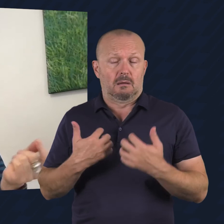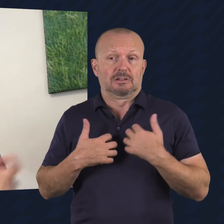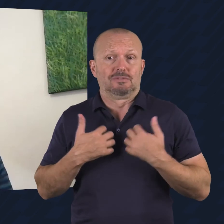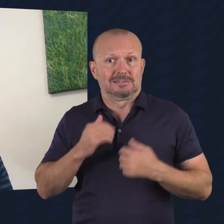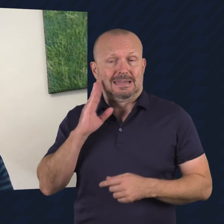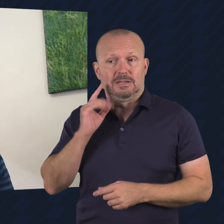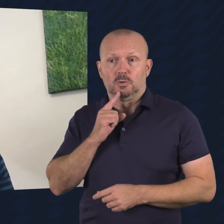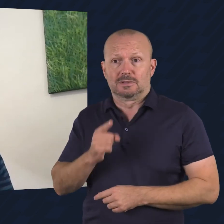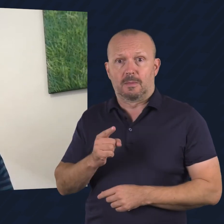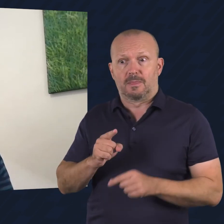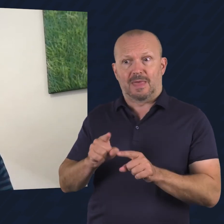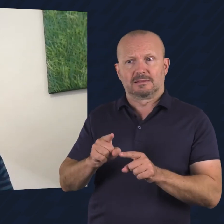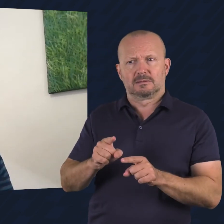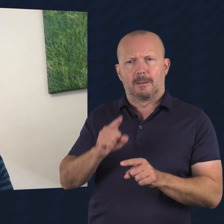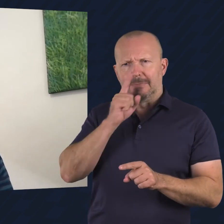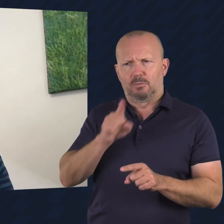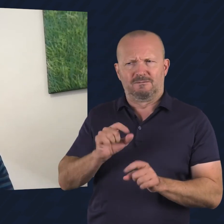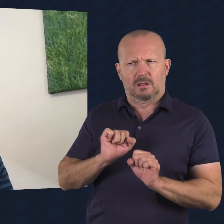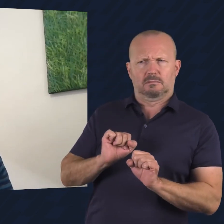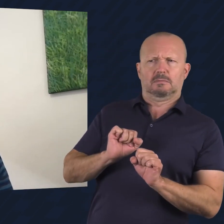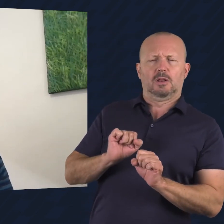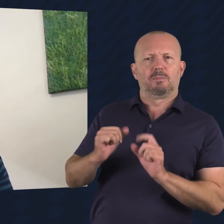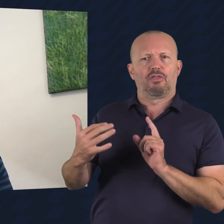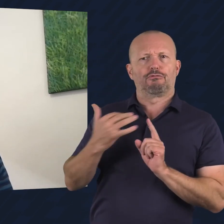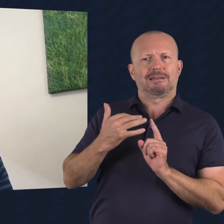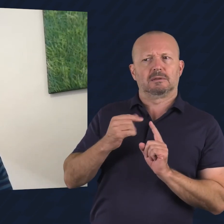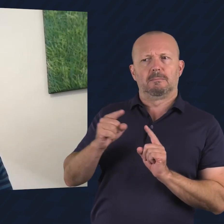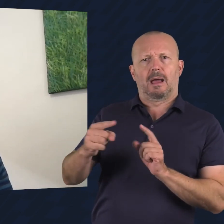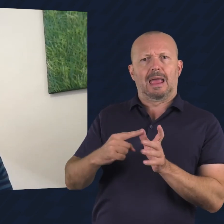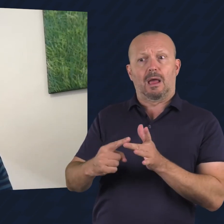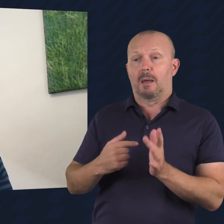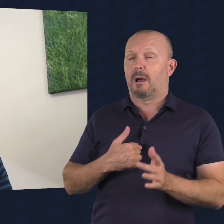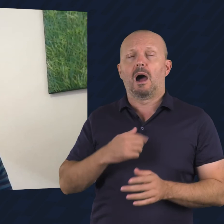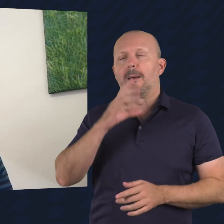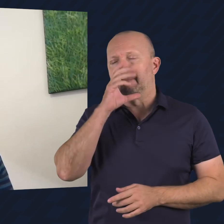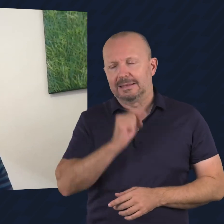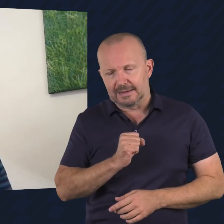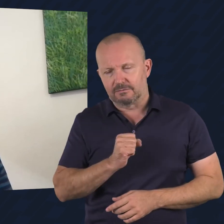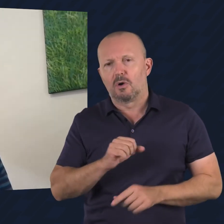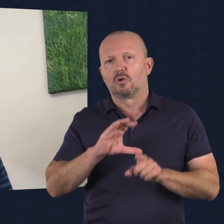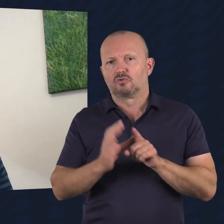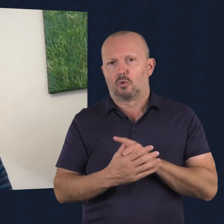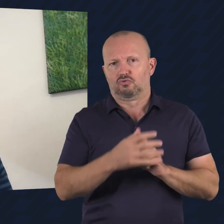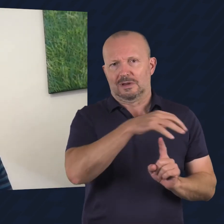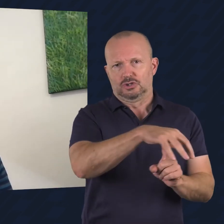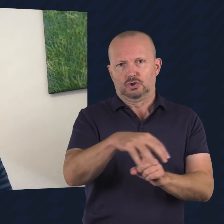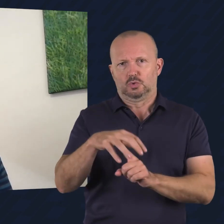But, I really hear you saying that that's perceived as a threat. But, I have absolute faith that cultural institutions